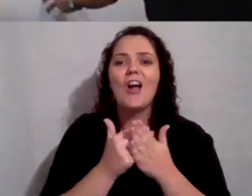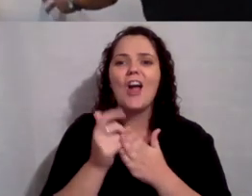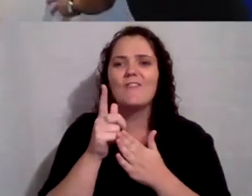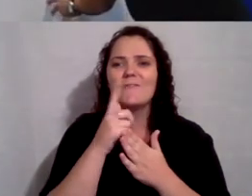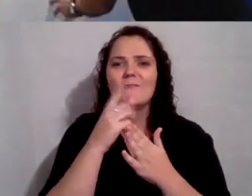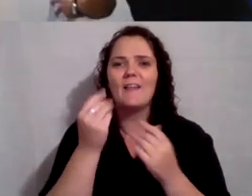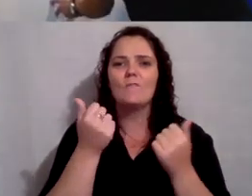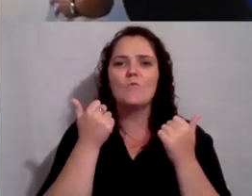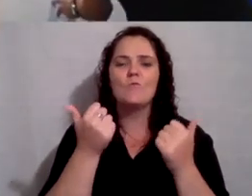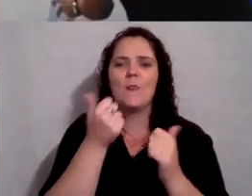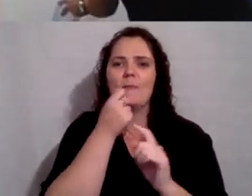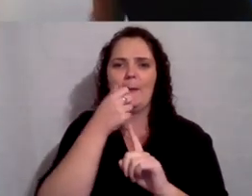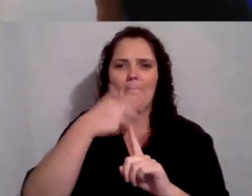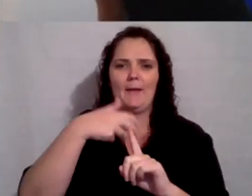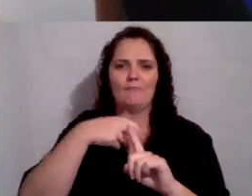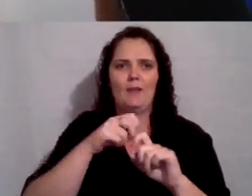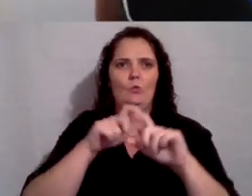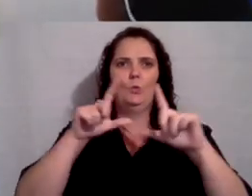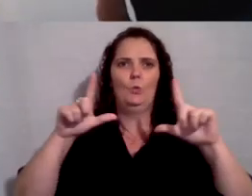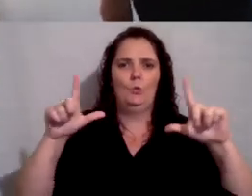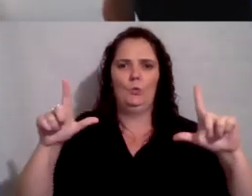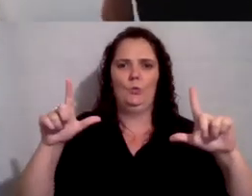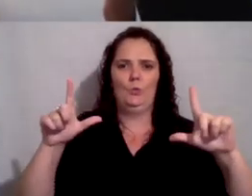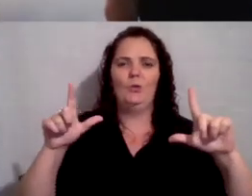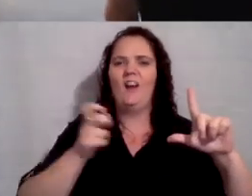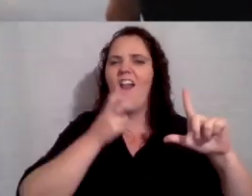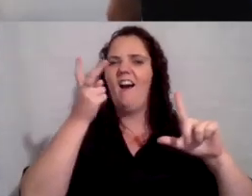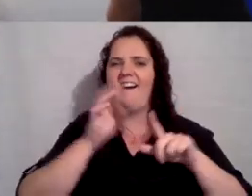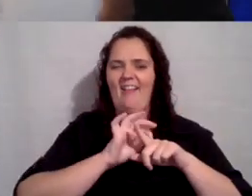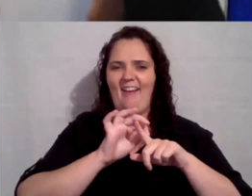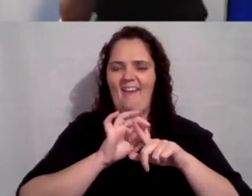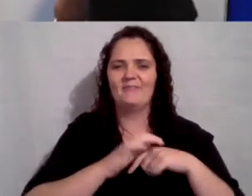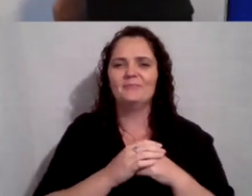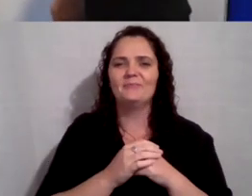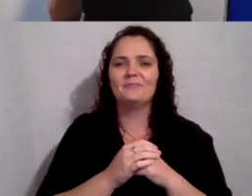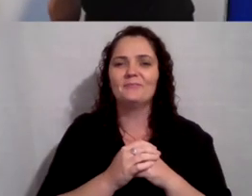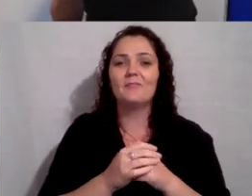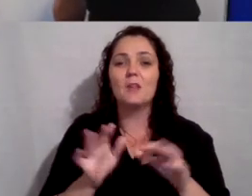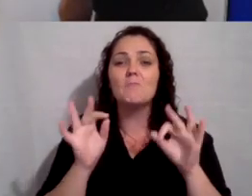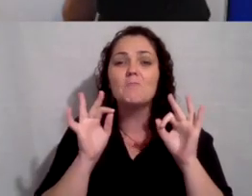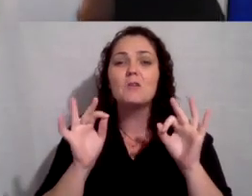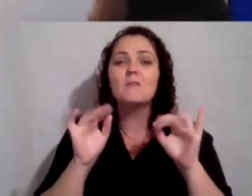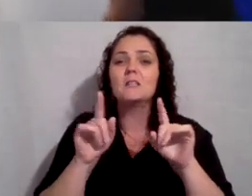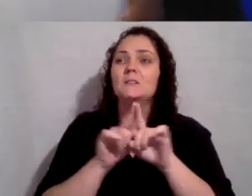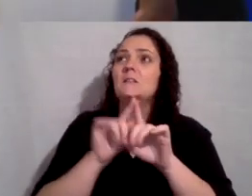big dry washed field like that If it's not perfectly even and